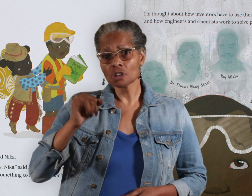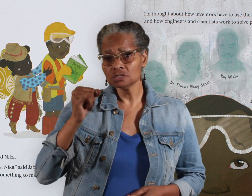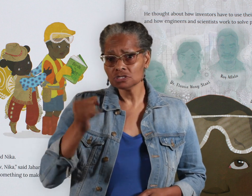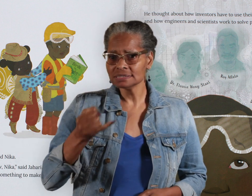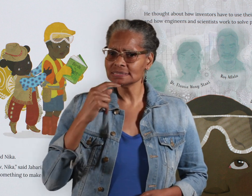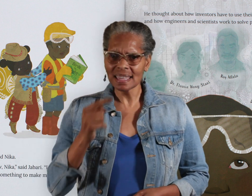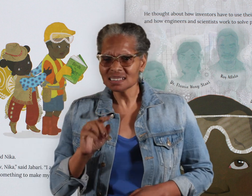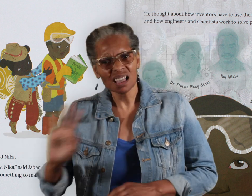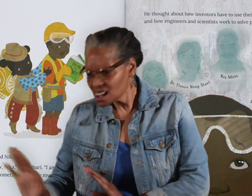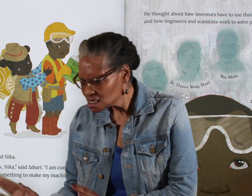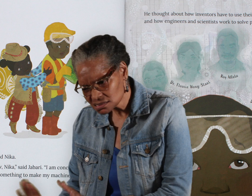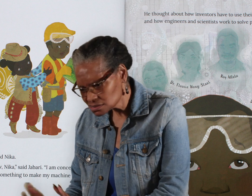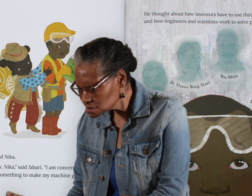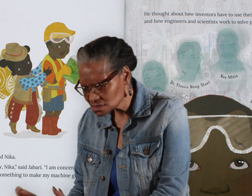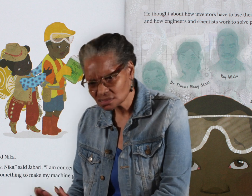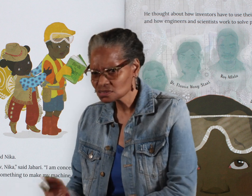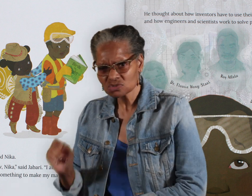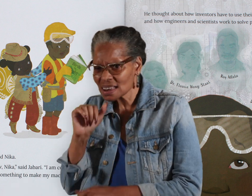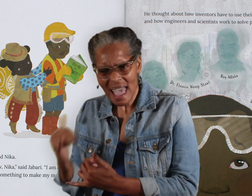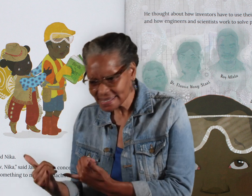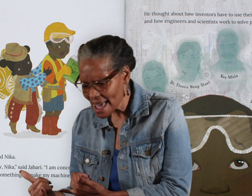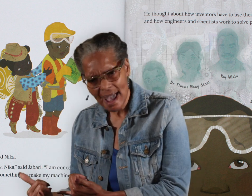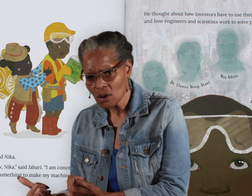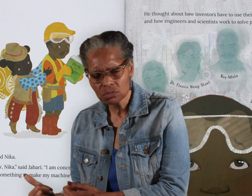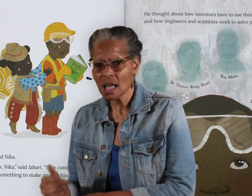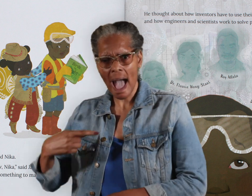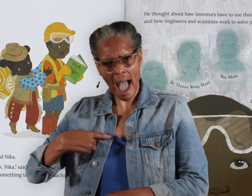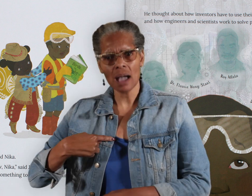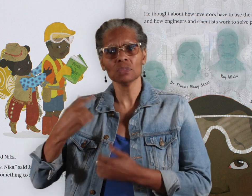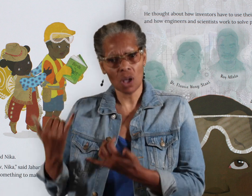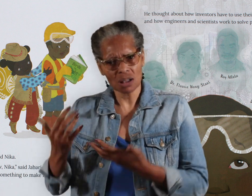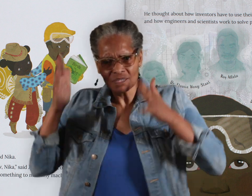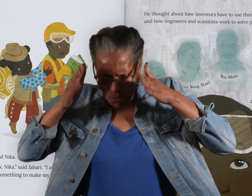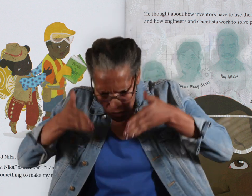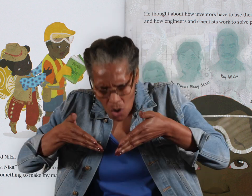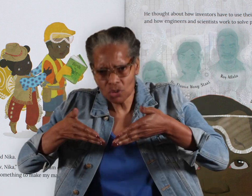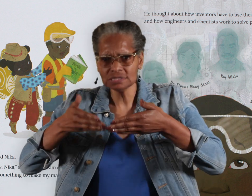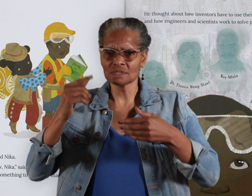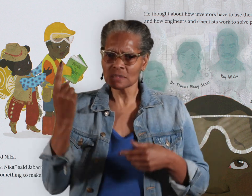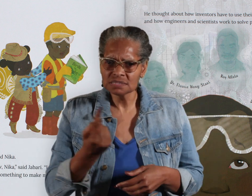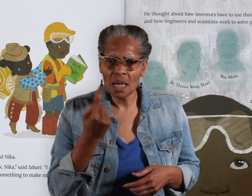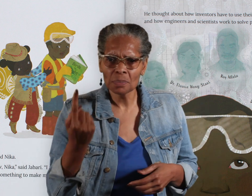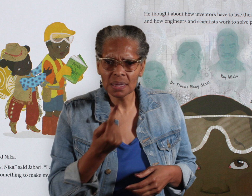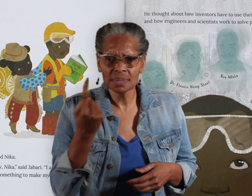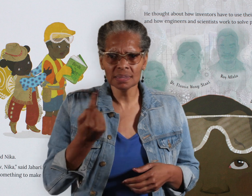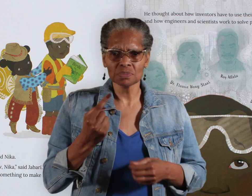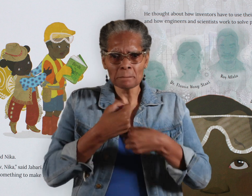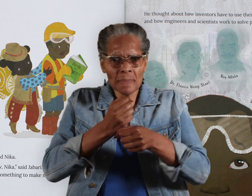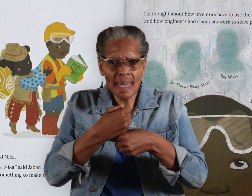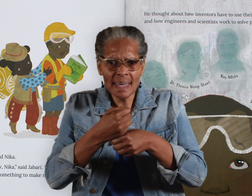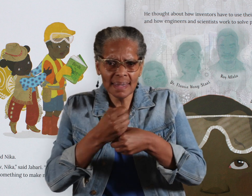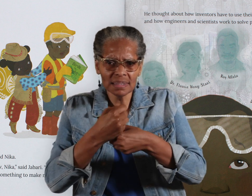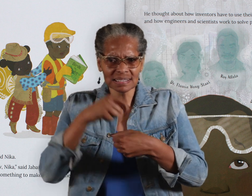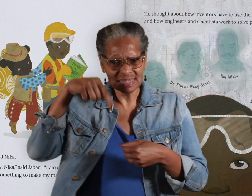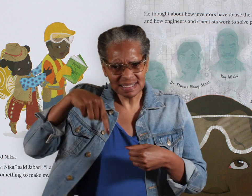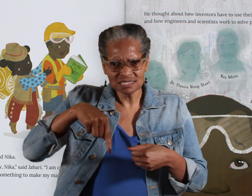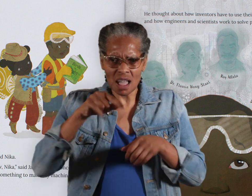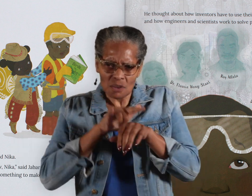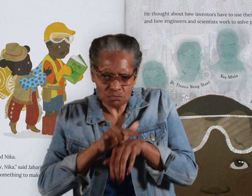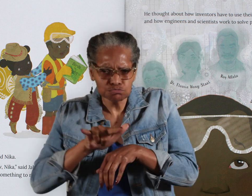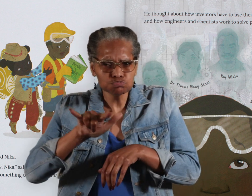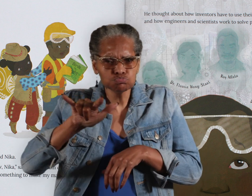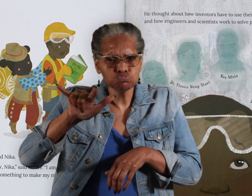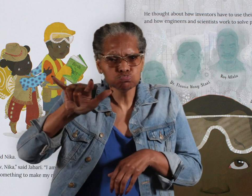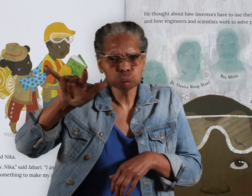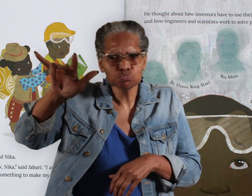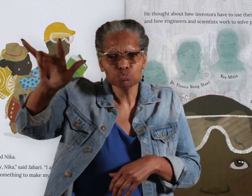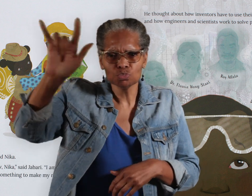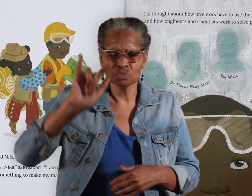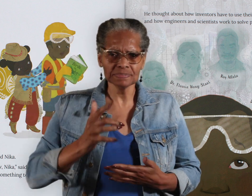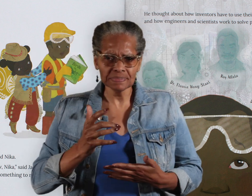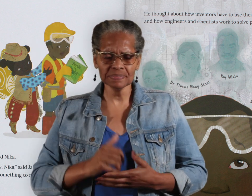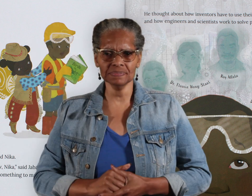"Not now Nika," said Jabari. "I am concentrating. I need something to make my machine go up."